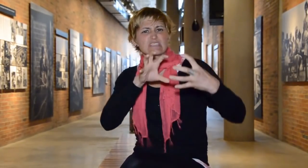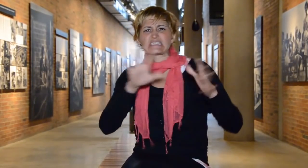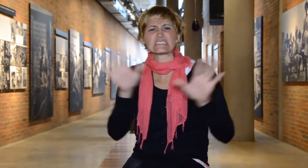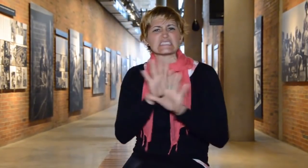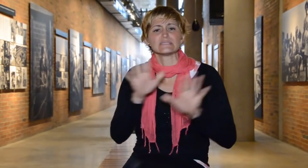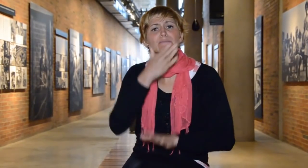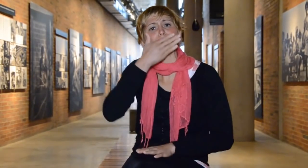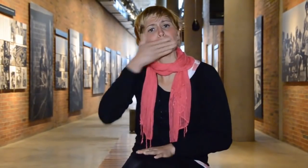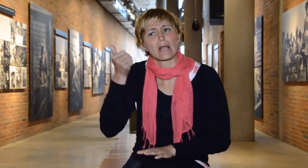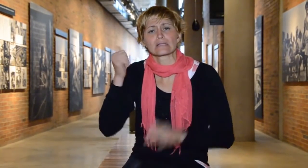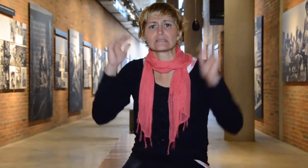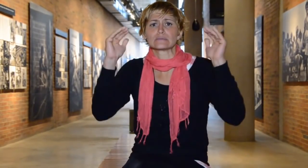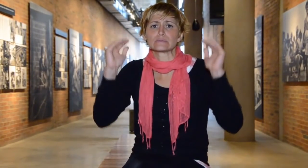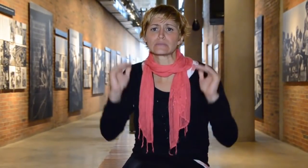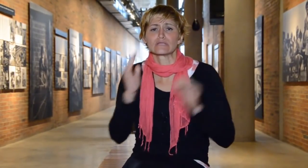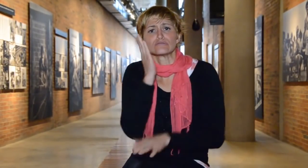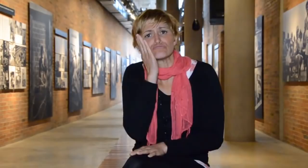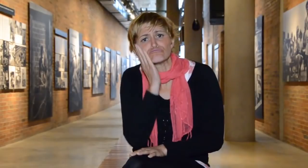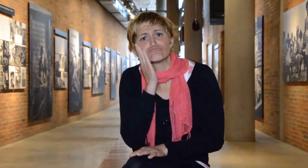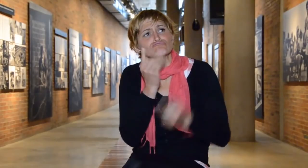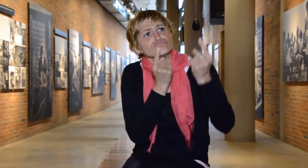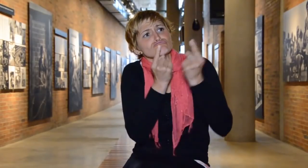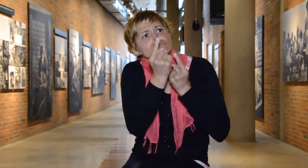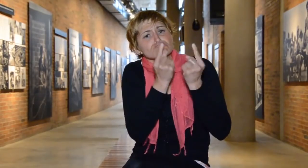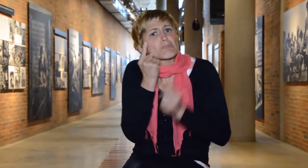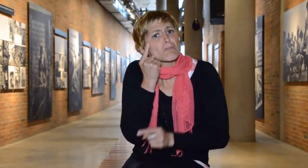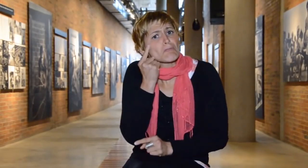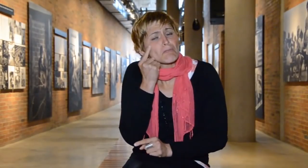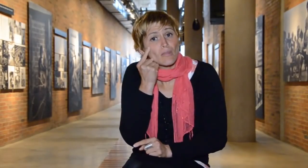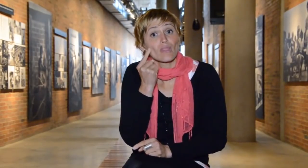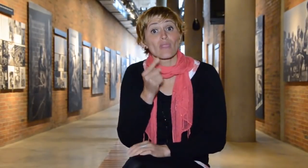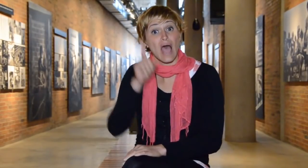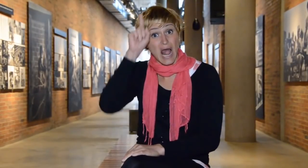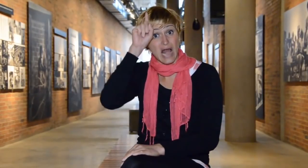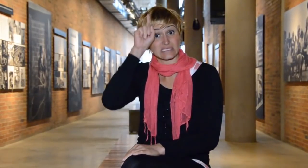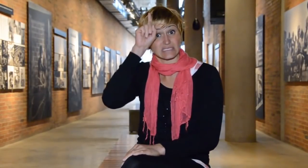to develop dialogue with the government and see what happens from there.